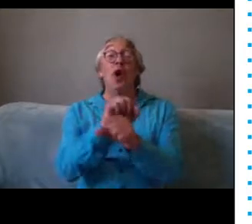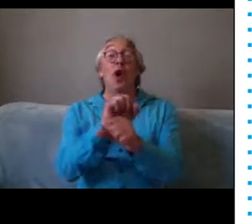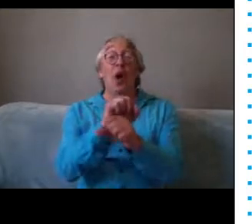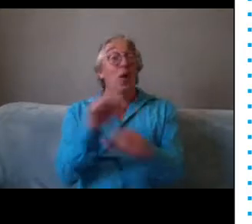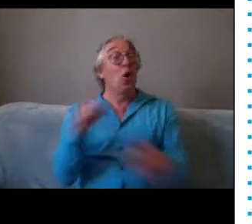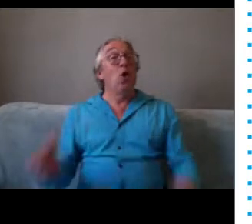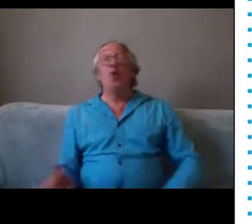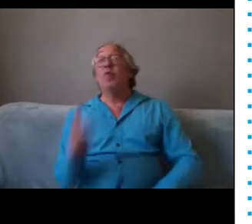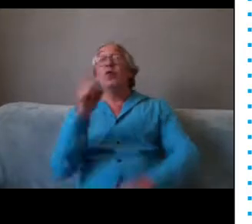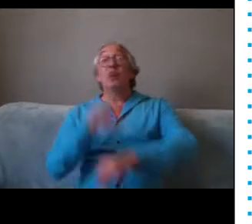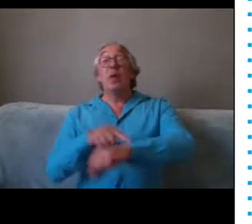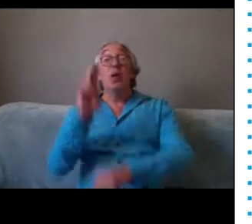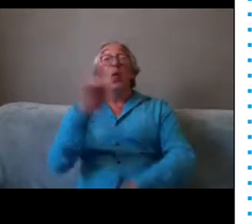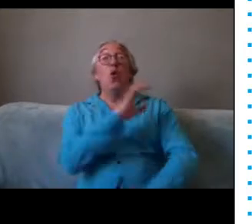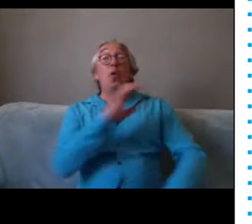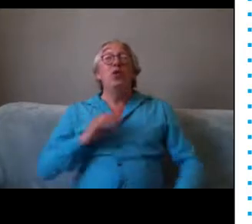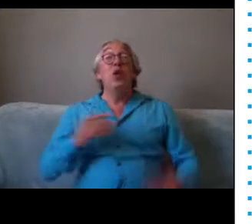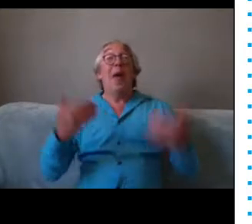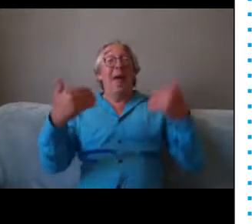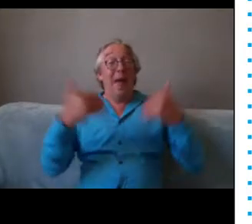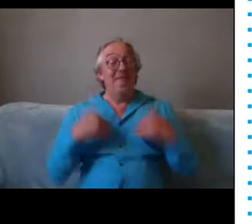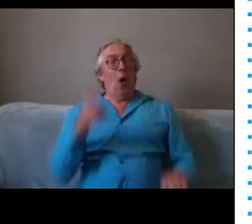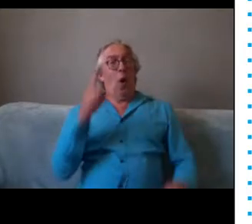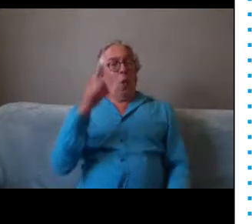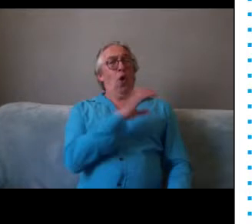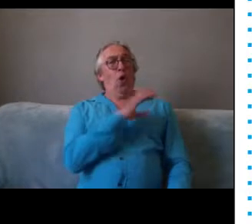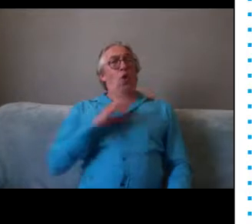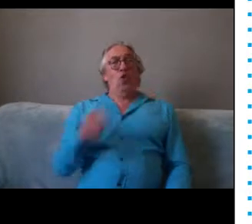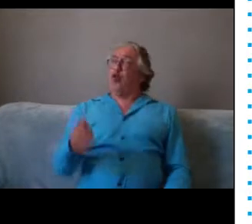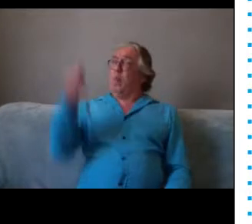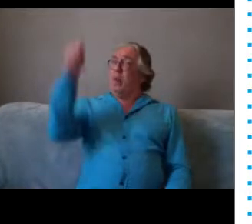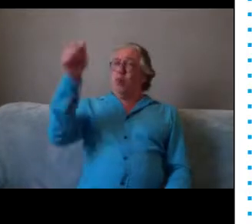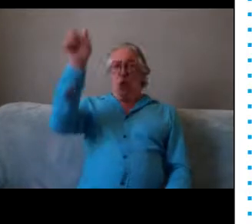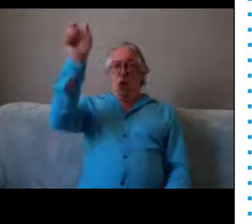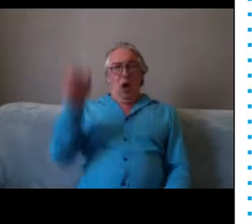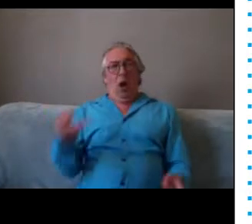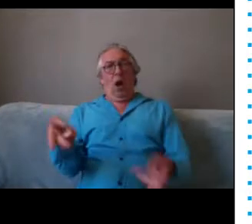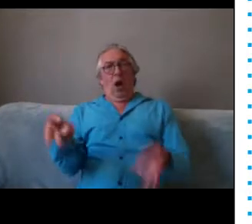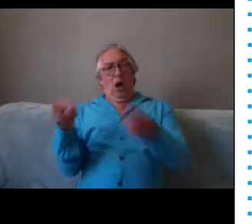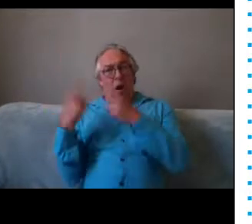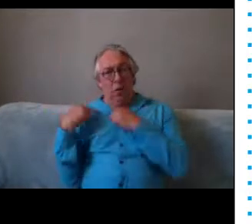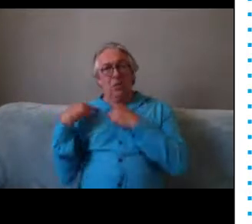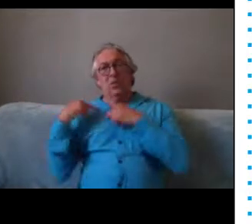and they can get motivated to go because they meet an Erasmus students,